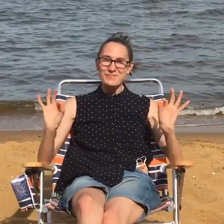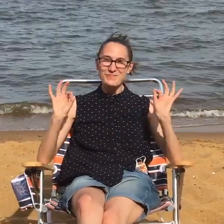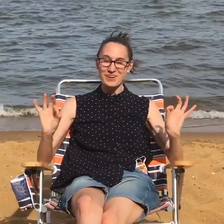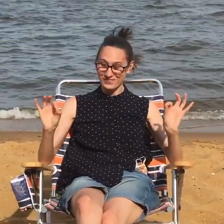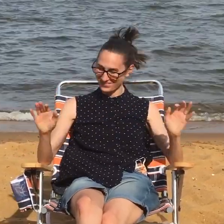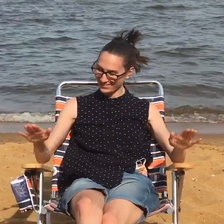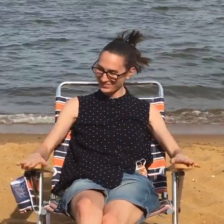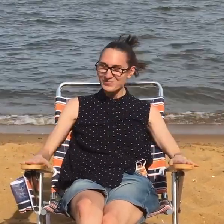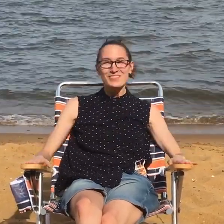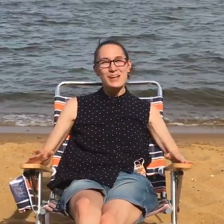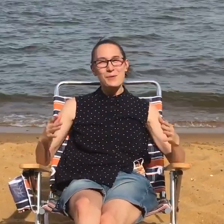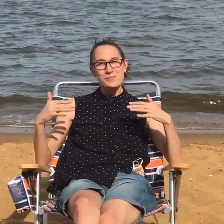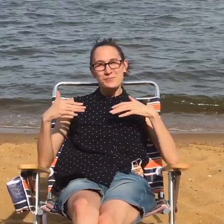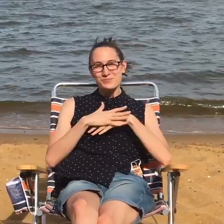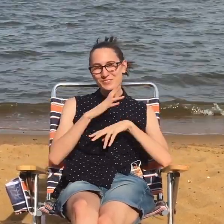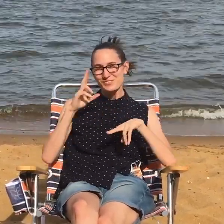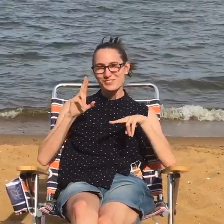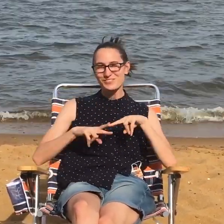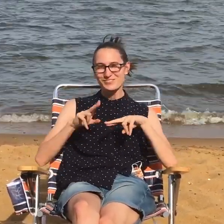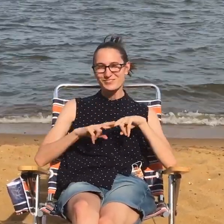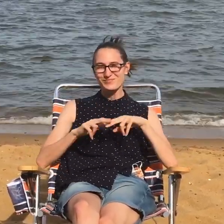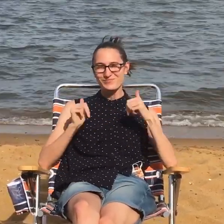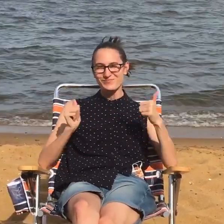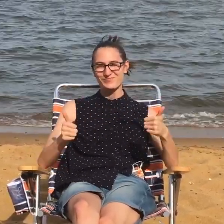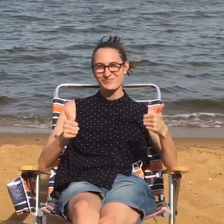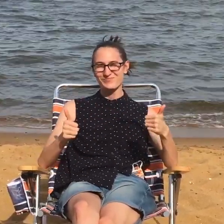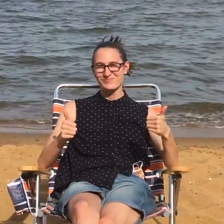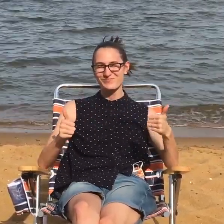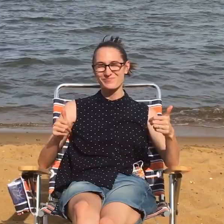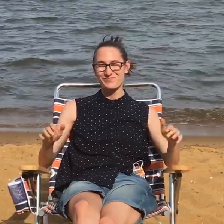Perfect. I've got my beach chair